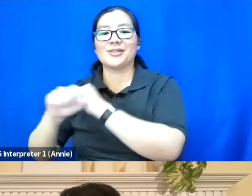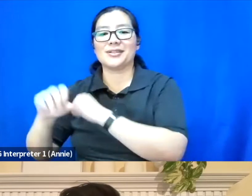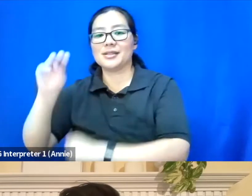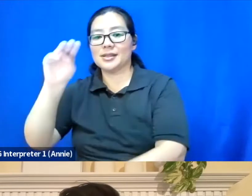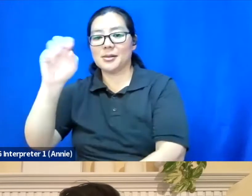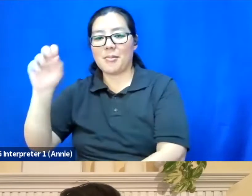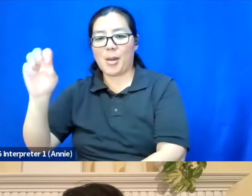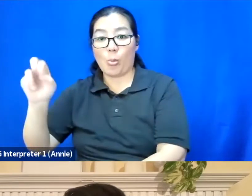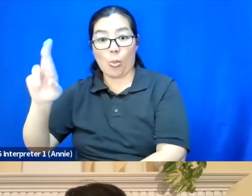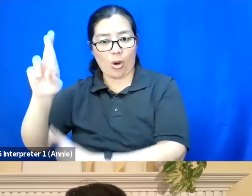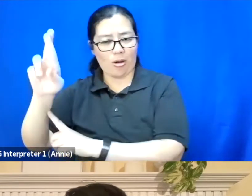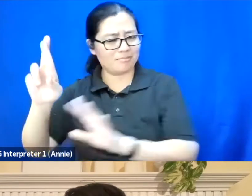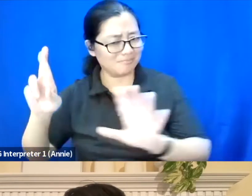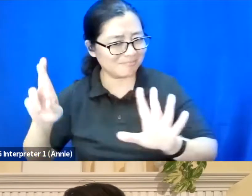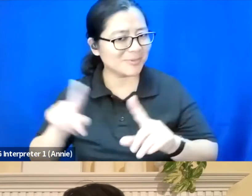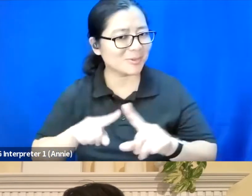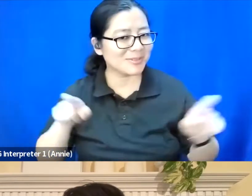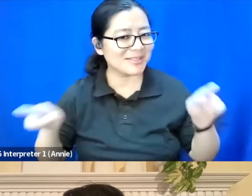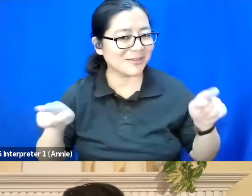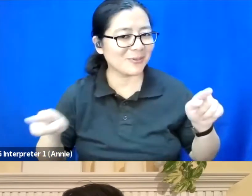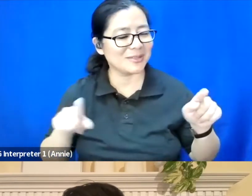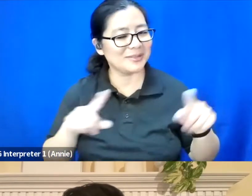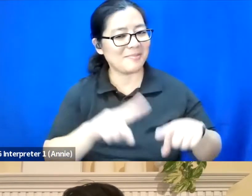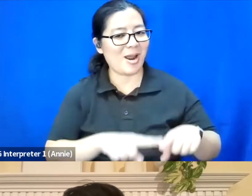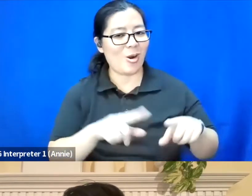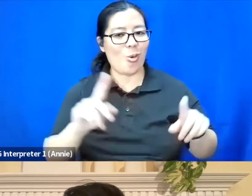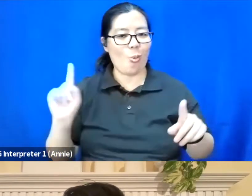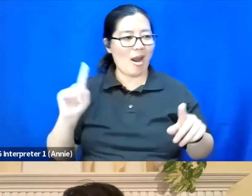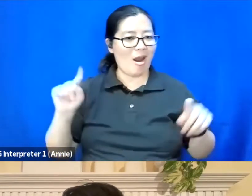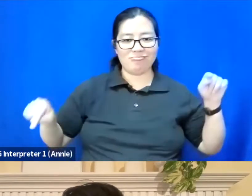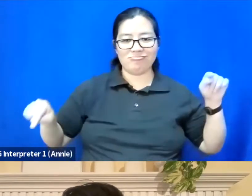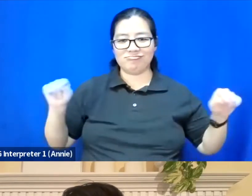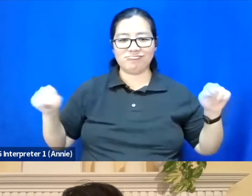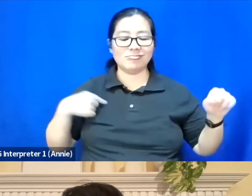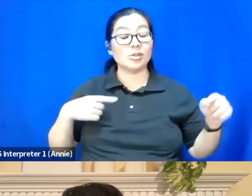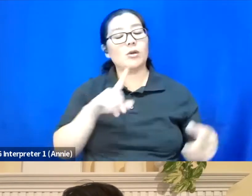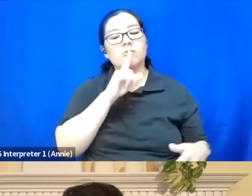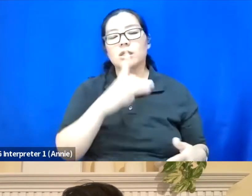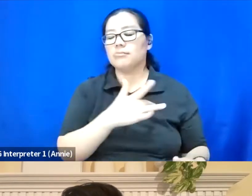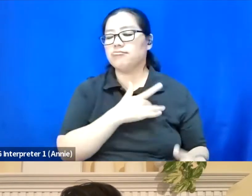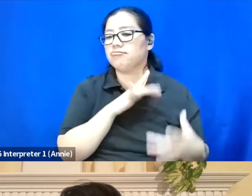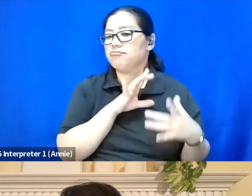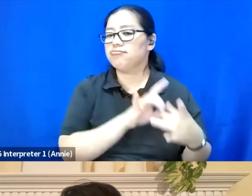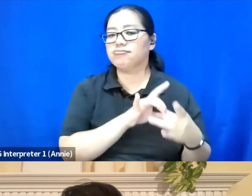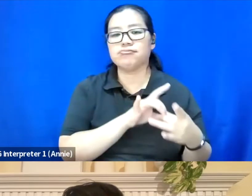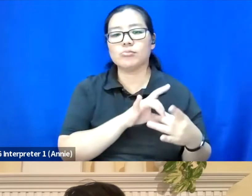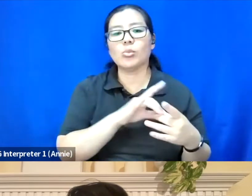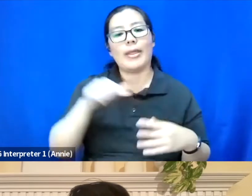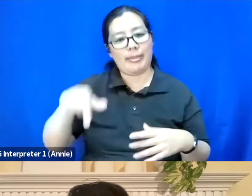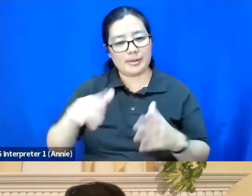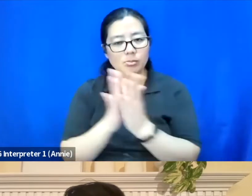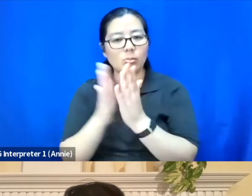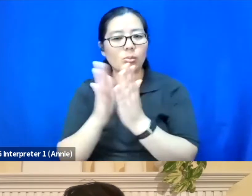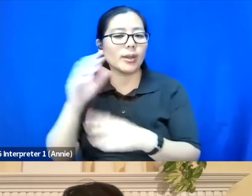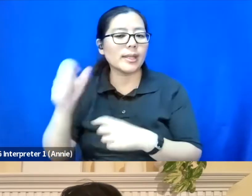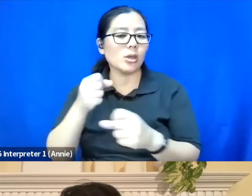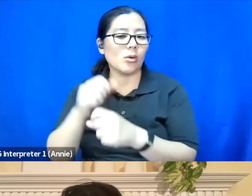And I love that Alice just proved that she's been doing that forever, and she didn't need to say it.